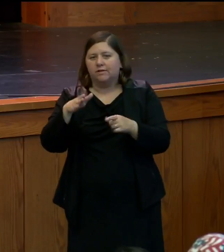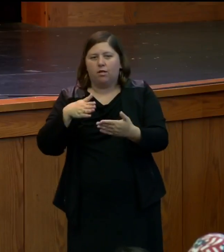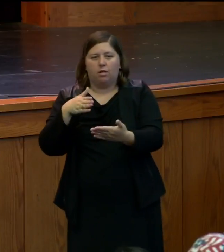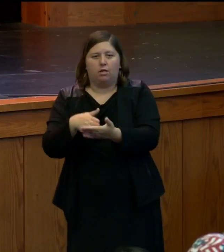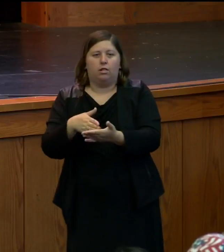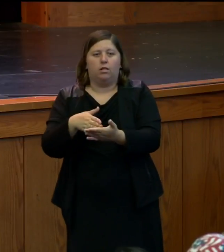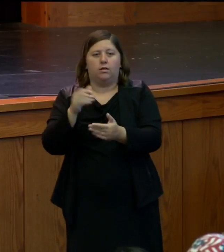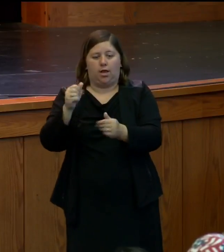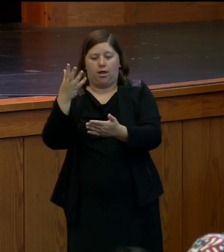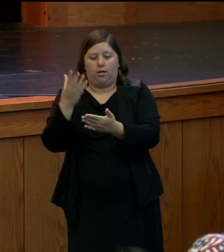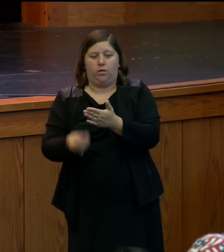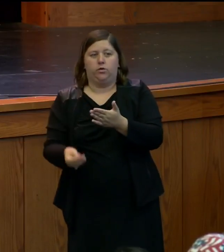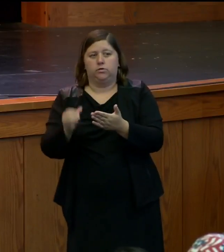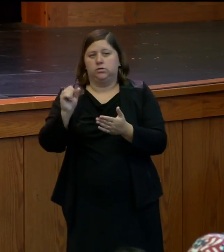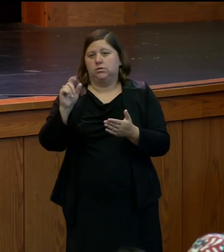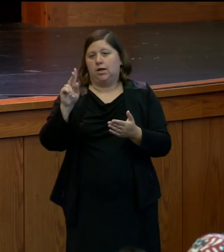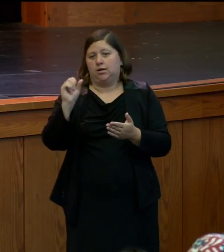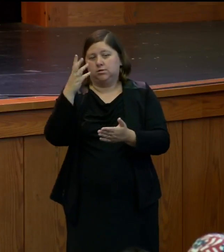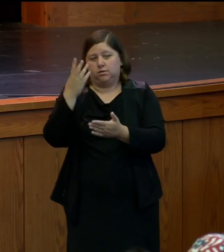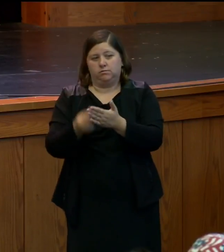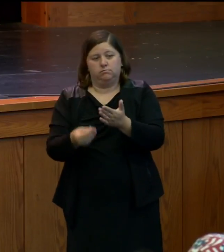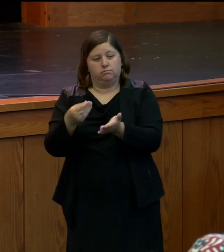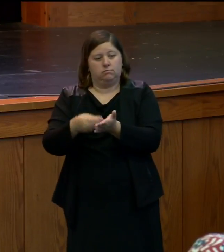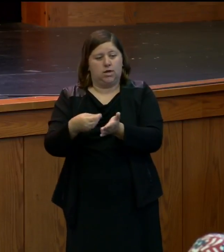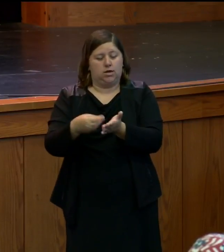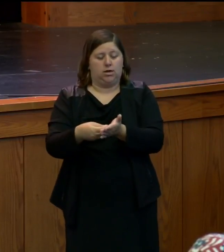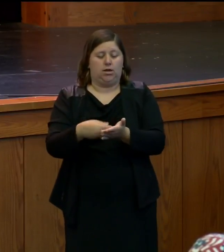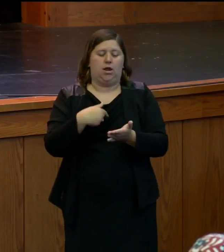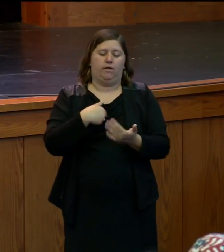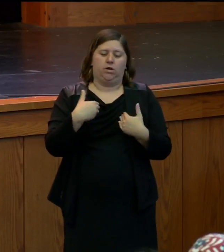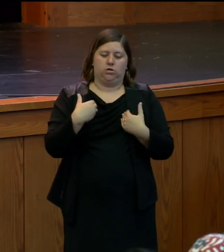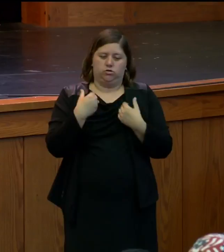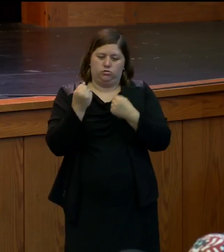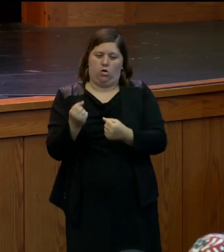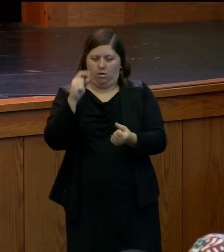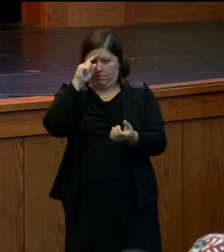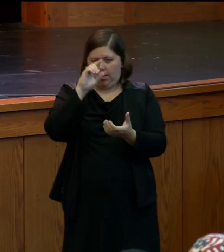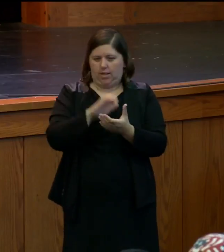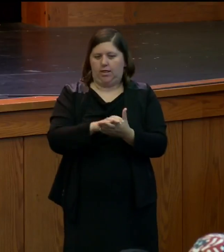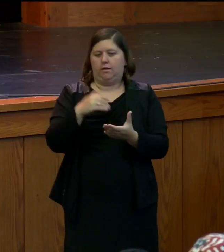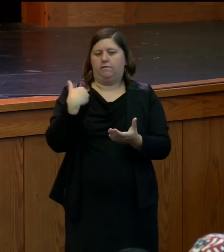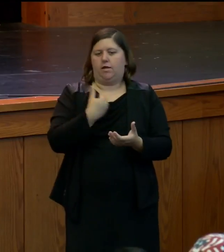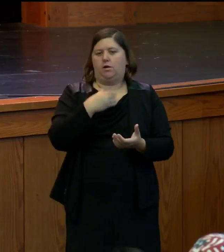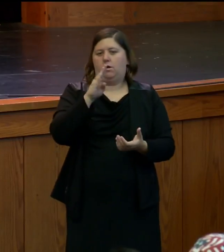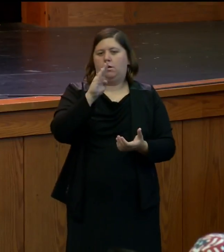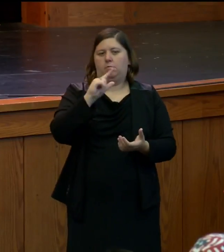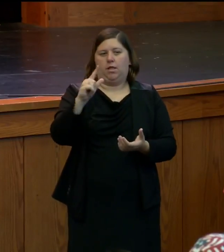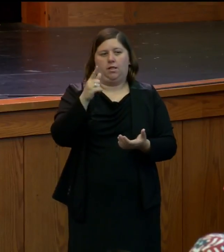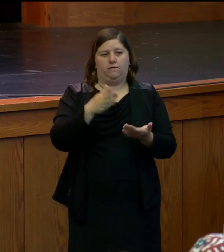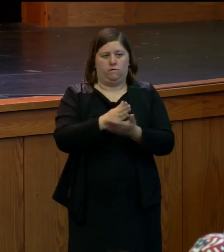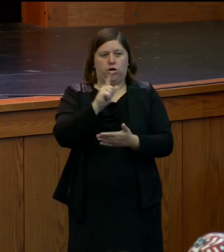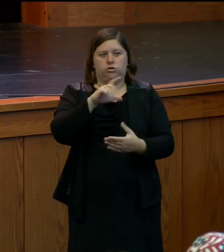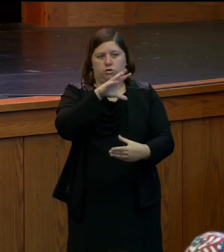MONEY AND I BELIEVE STRONGLY OUR BILL OF RIGHTS SHOULD INCLUDE THE RIGHT TO VOTE.